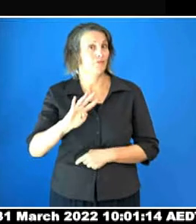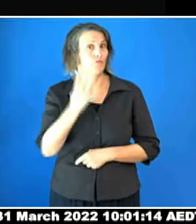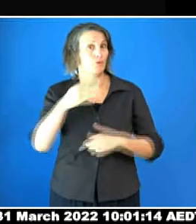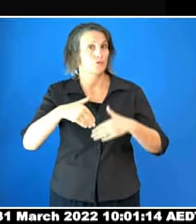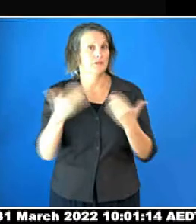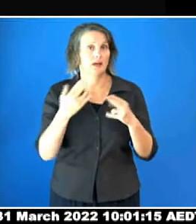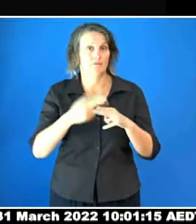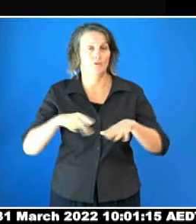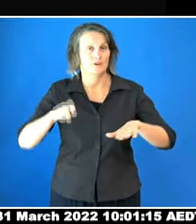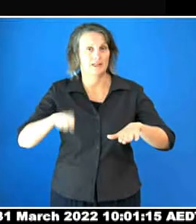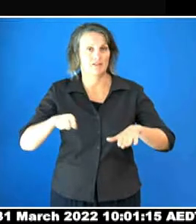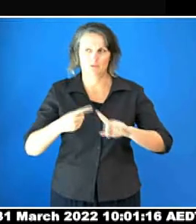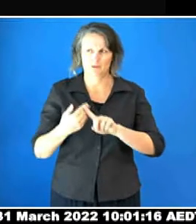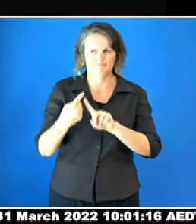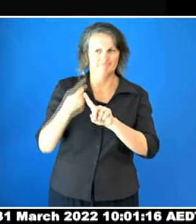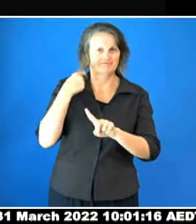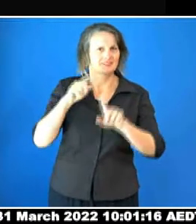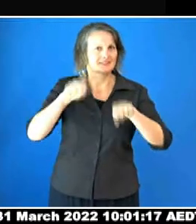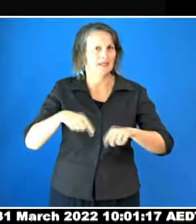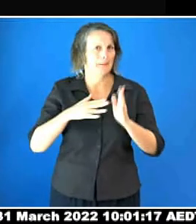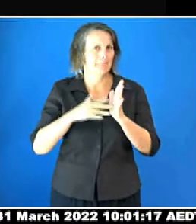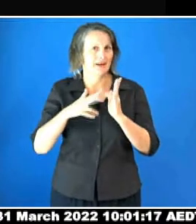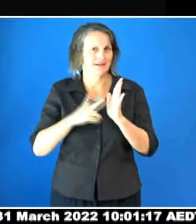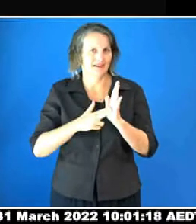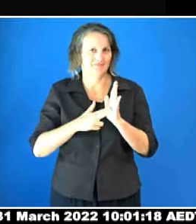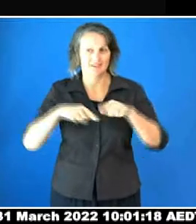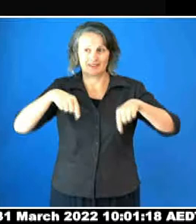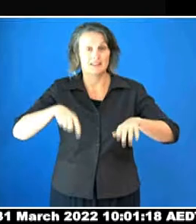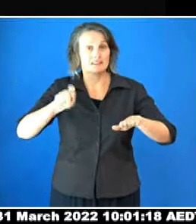commenced on Monday this week, hearing number 17.2 of the Royal Commission.